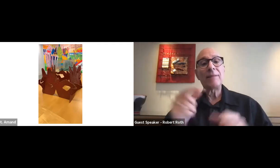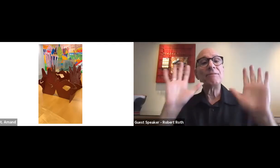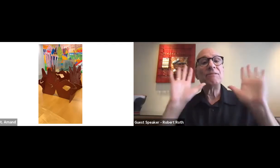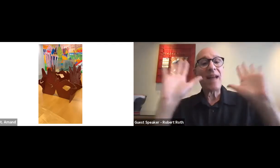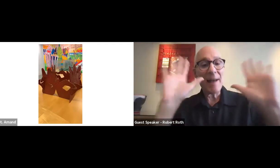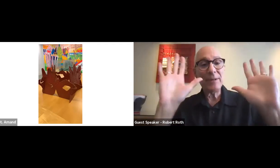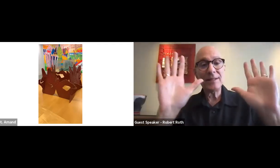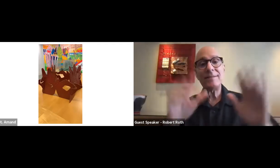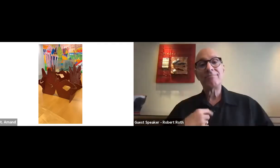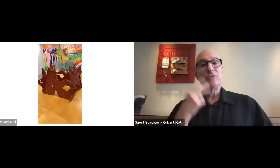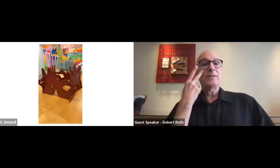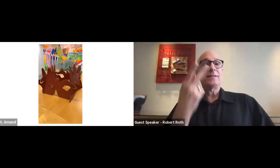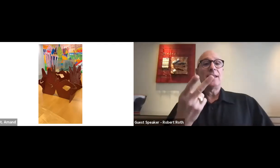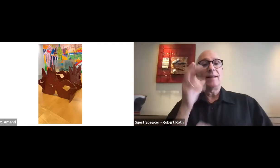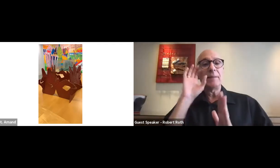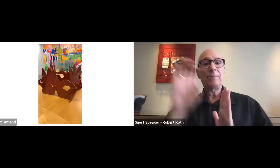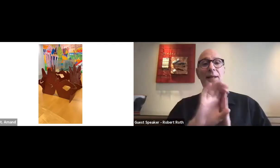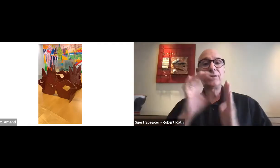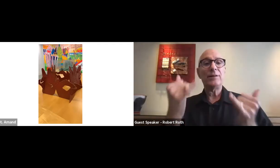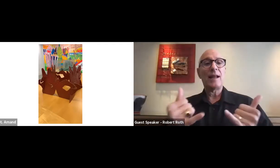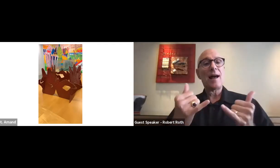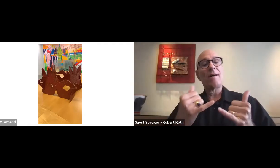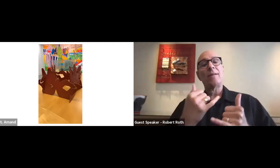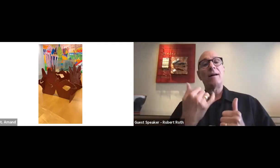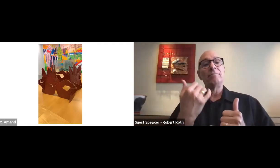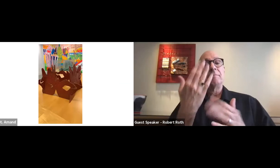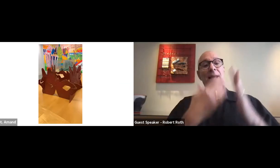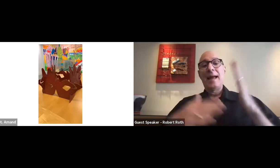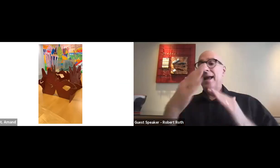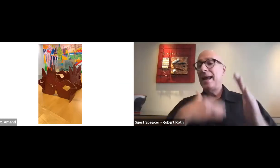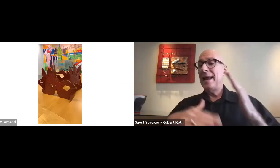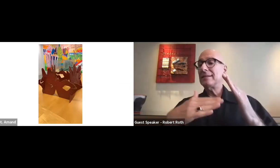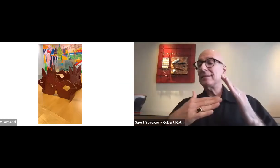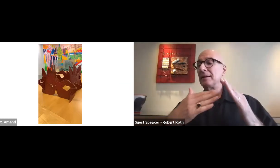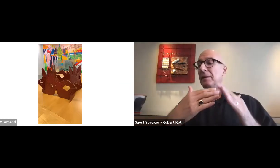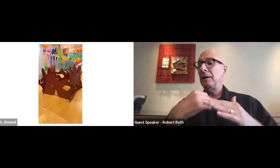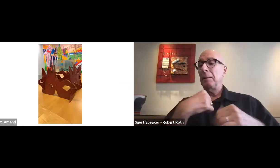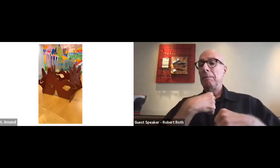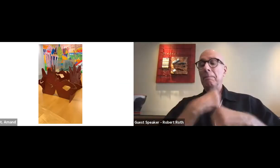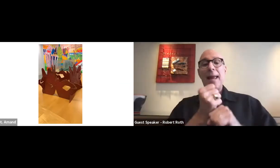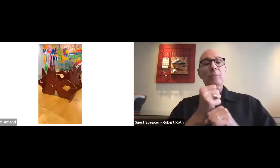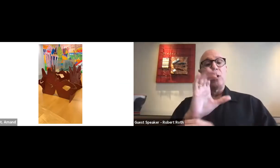to make something creative, and he made something fabulous, as you can see from the pictures here.